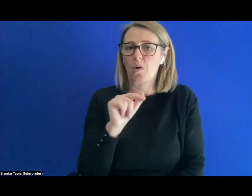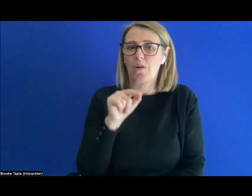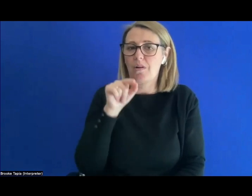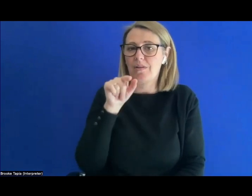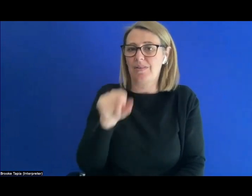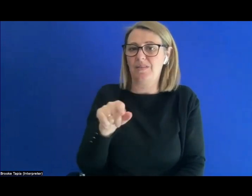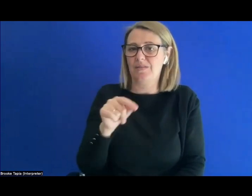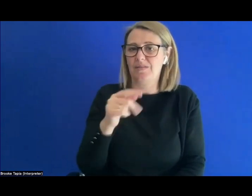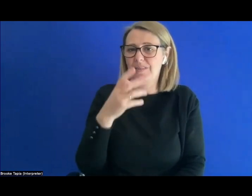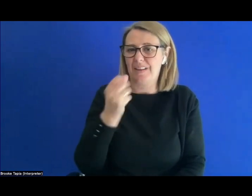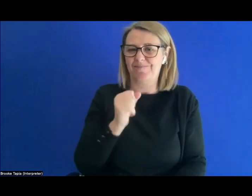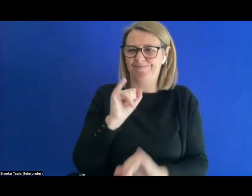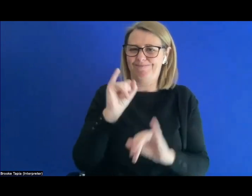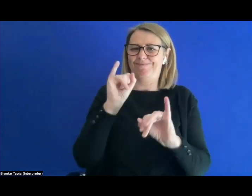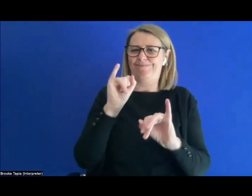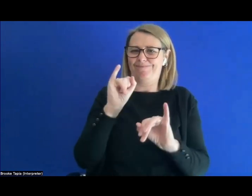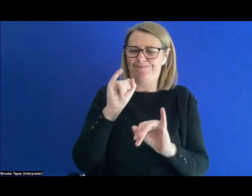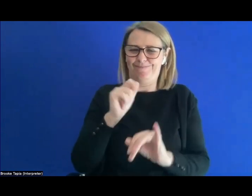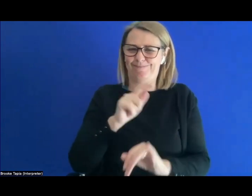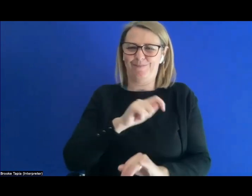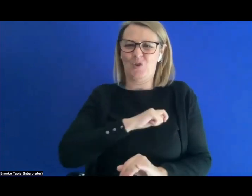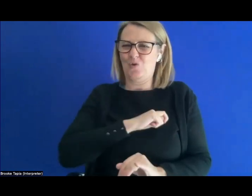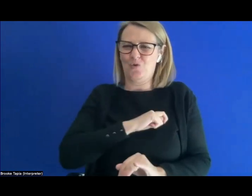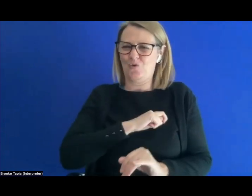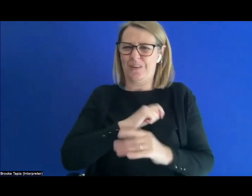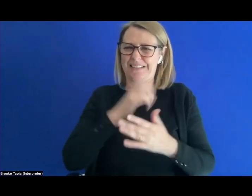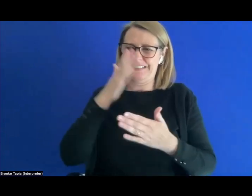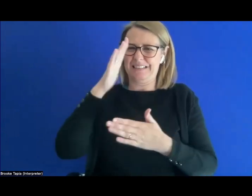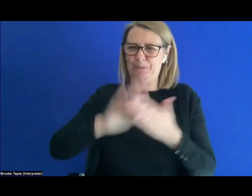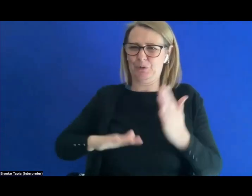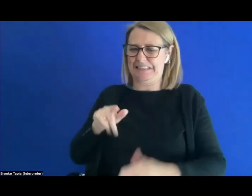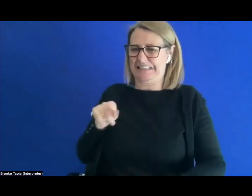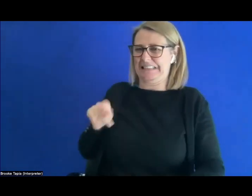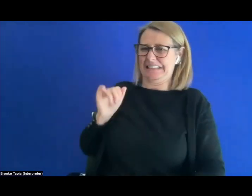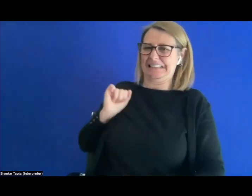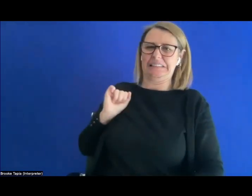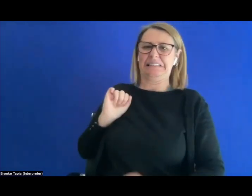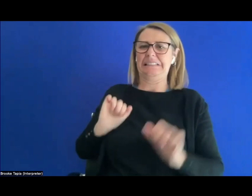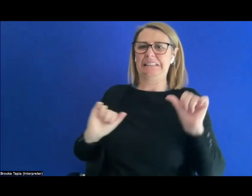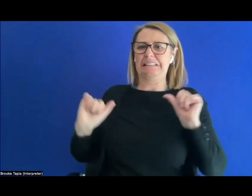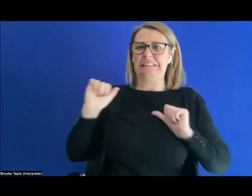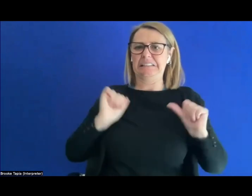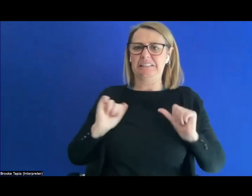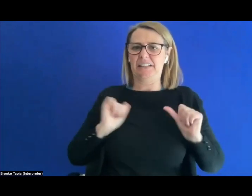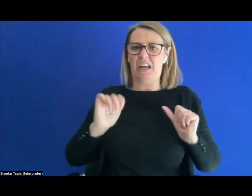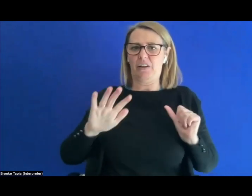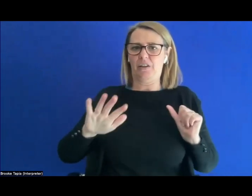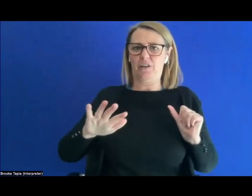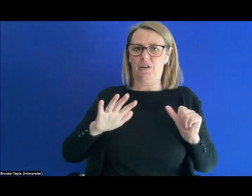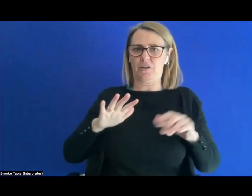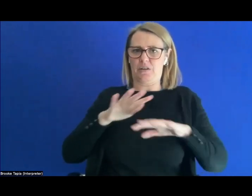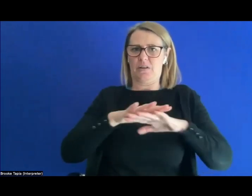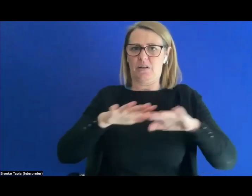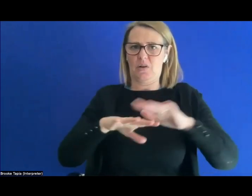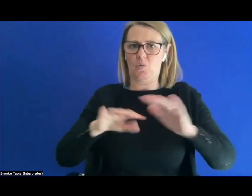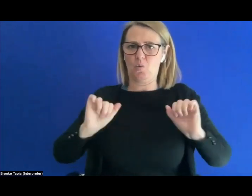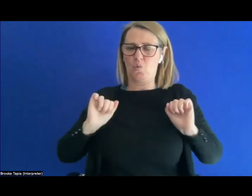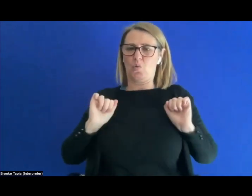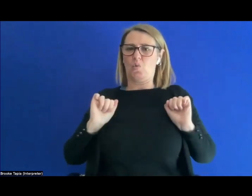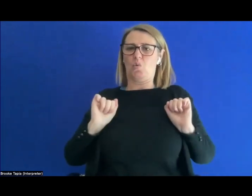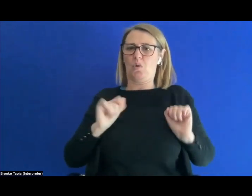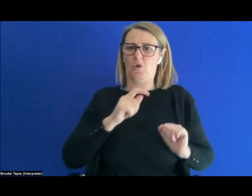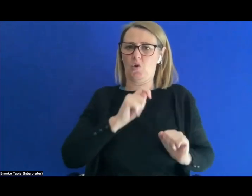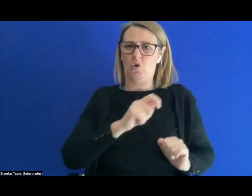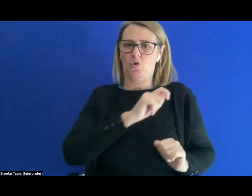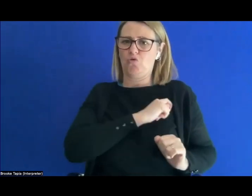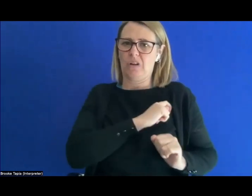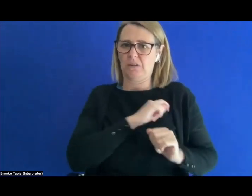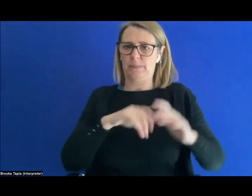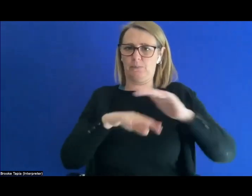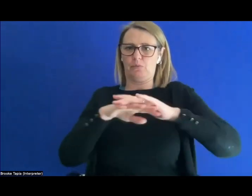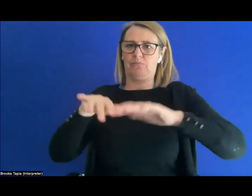unpleasant and untrusting situations where they just don’t trust people to take their hands?”